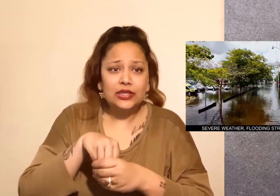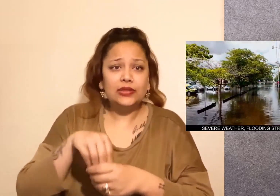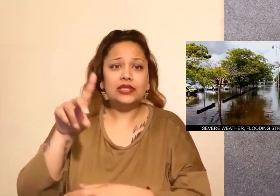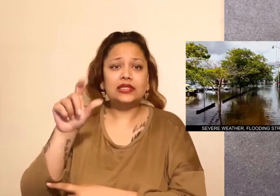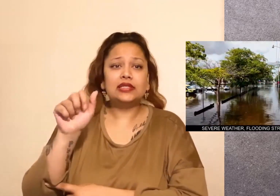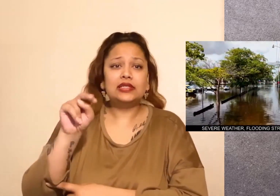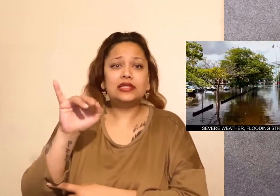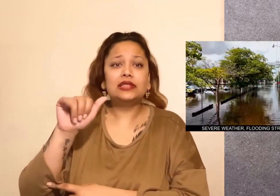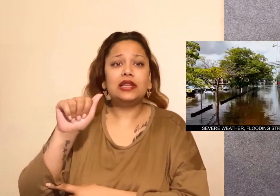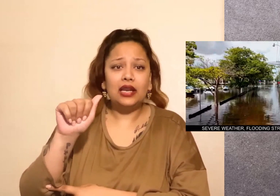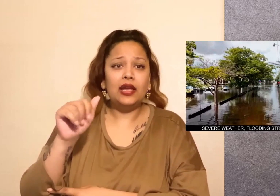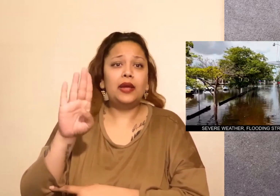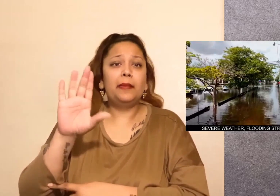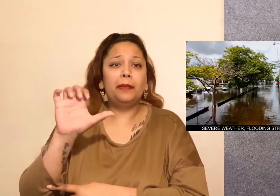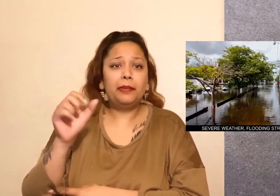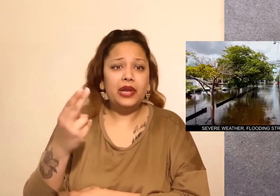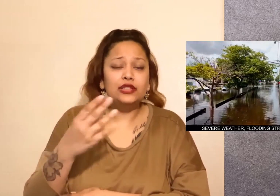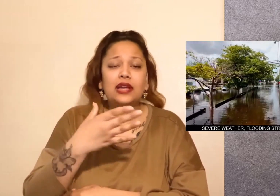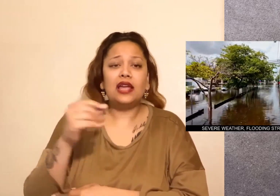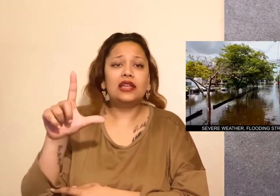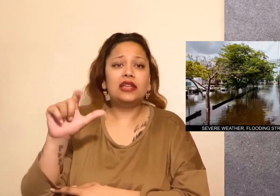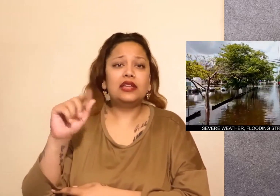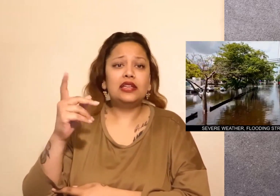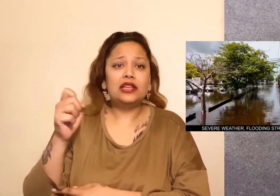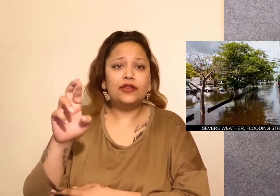on Wednesday some areas including